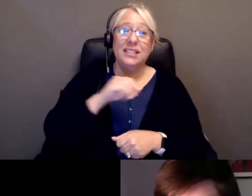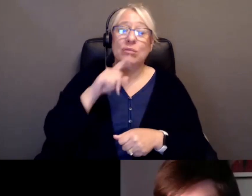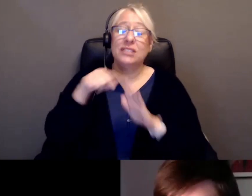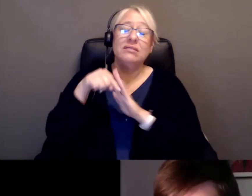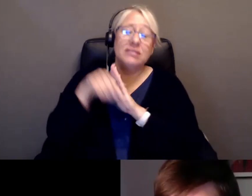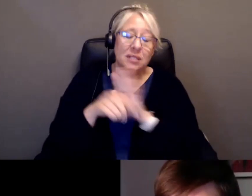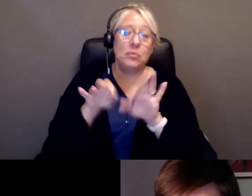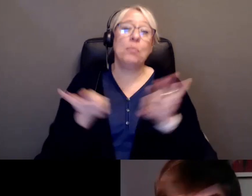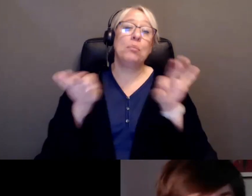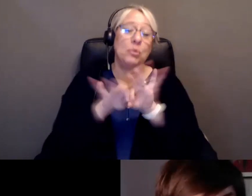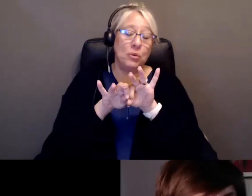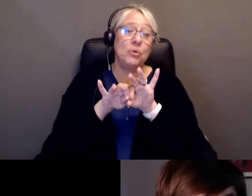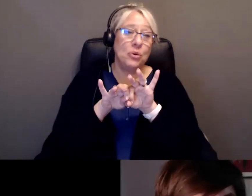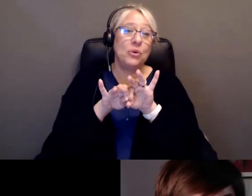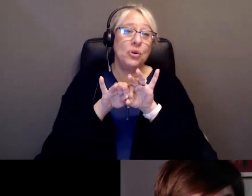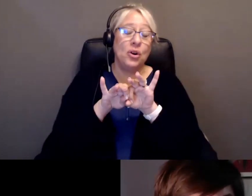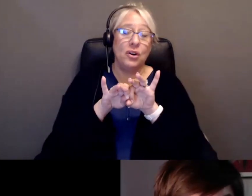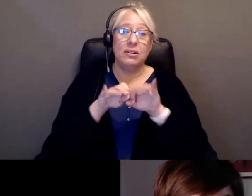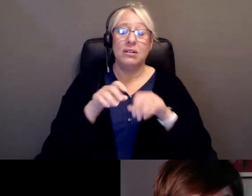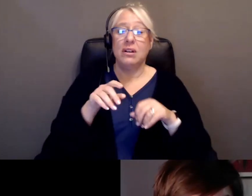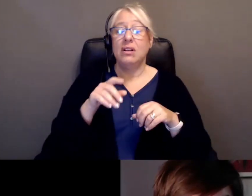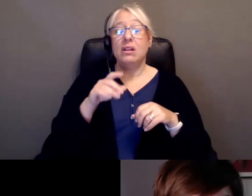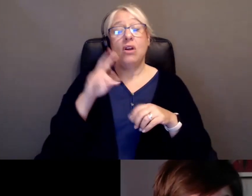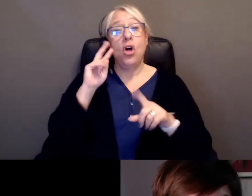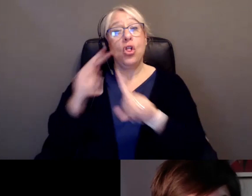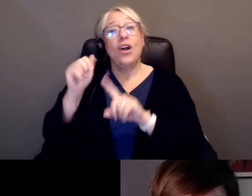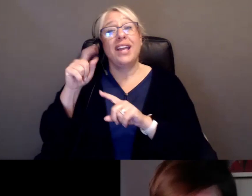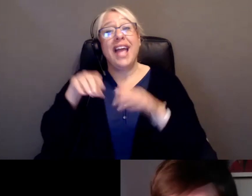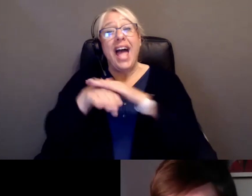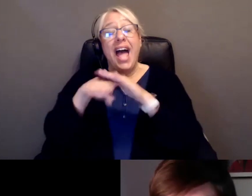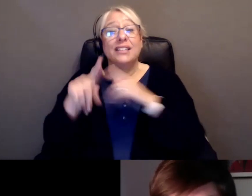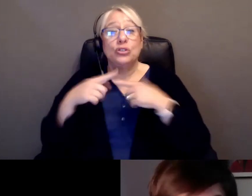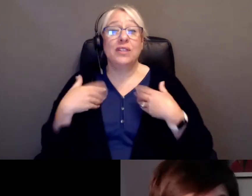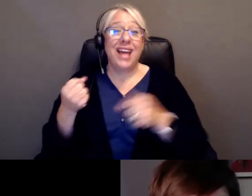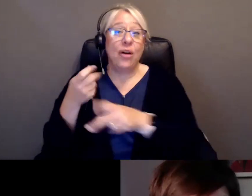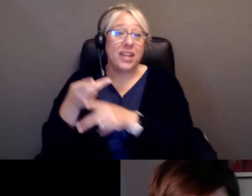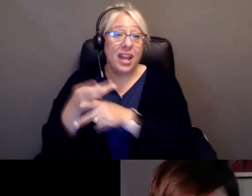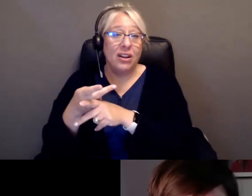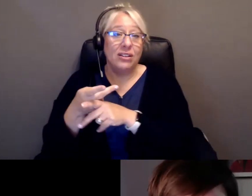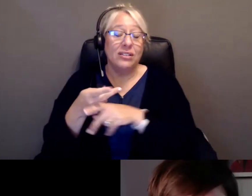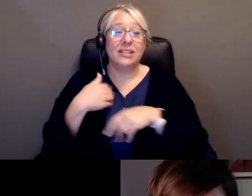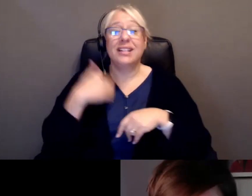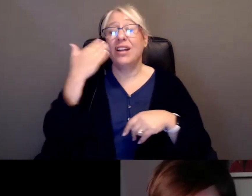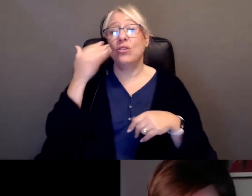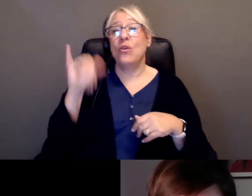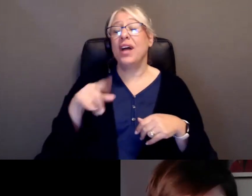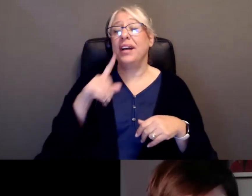think about access to healthcare given that I know this is a transnational audience,